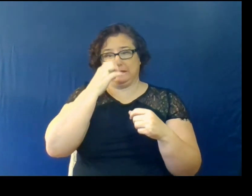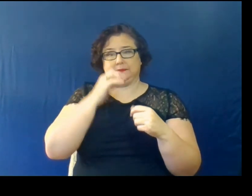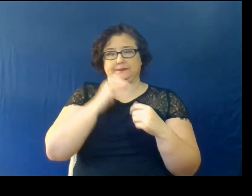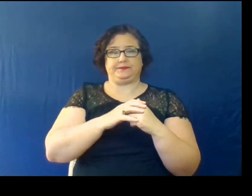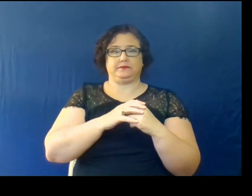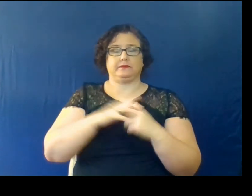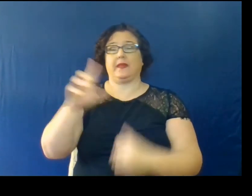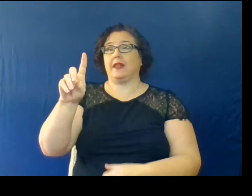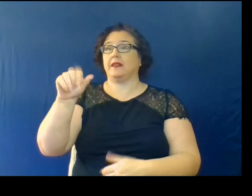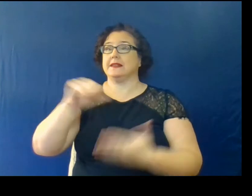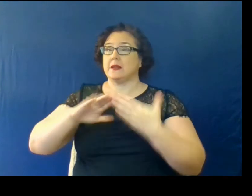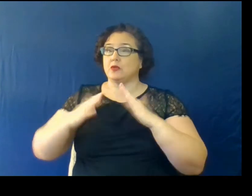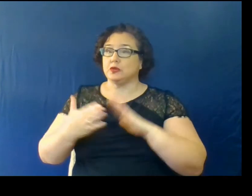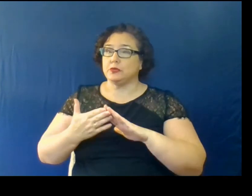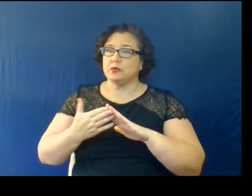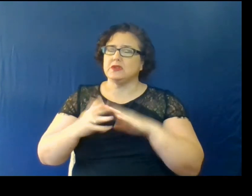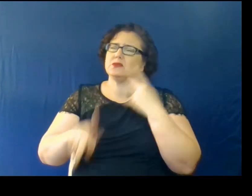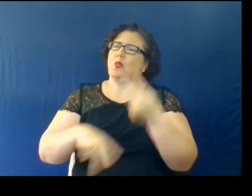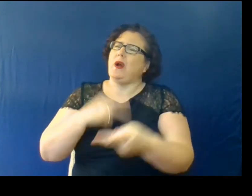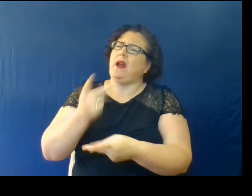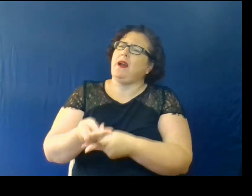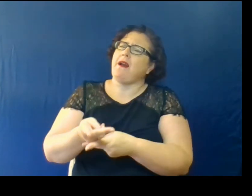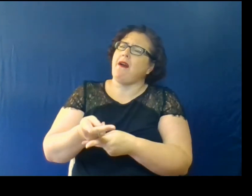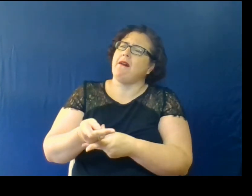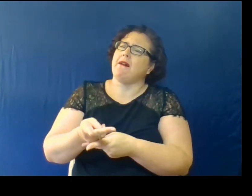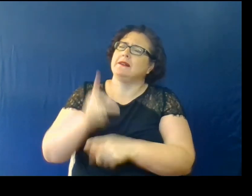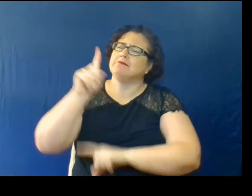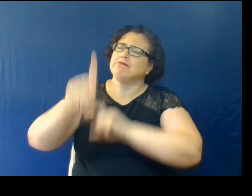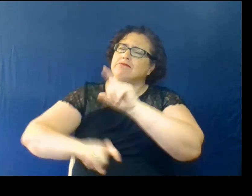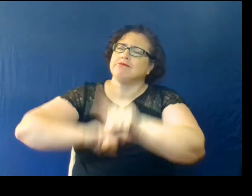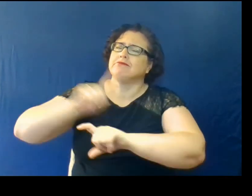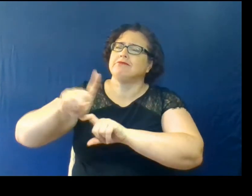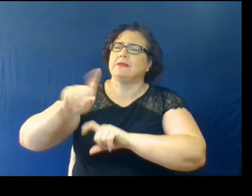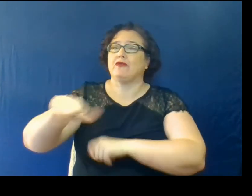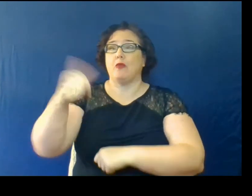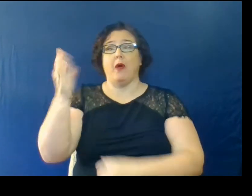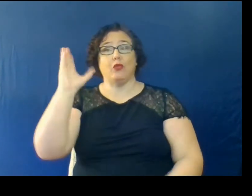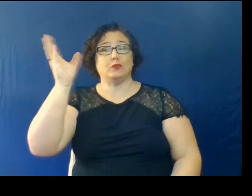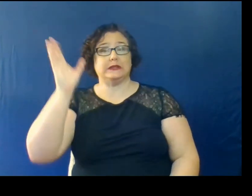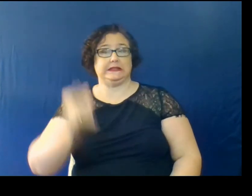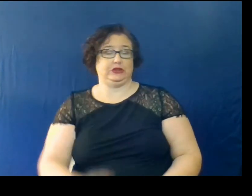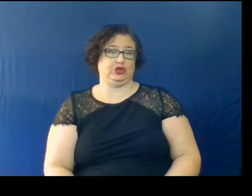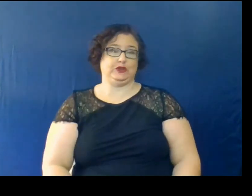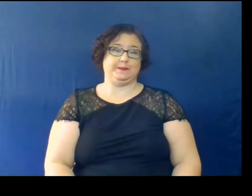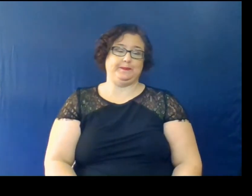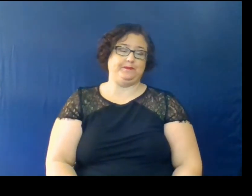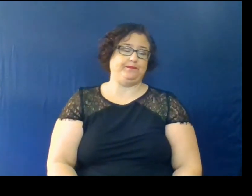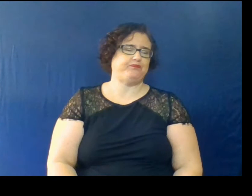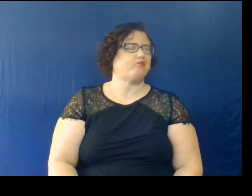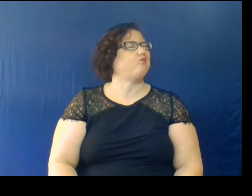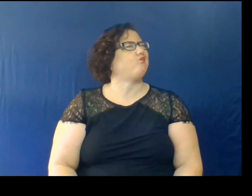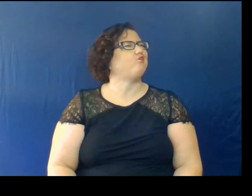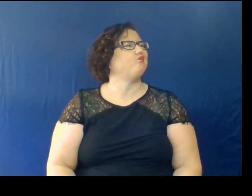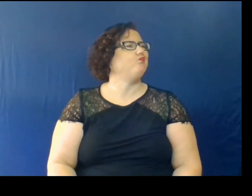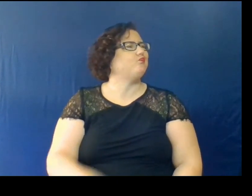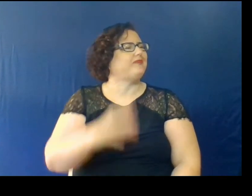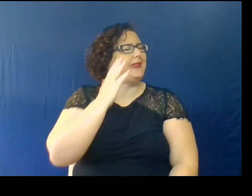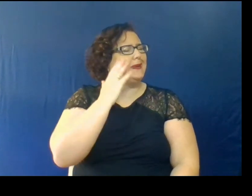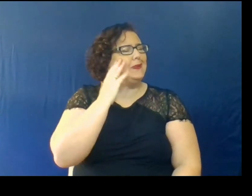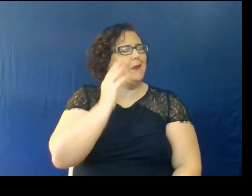communities. What kinds of questions do you get from other presentations? People are concerned